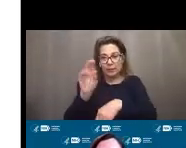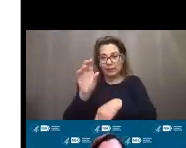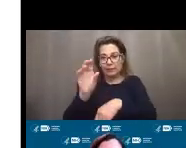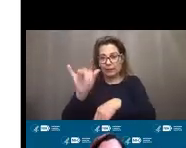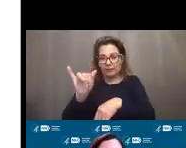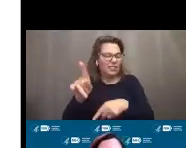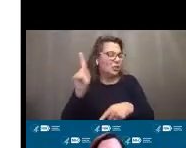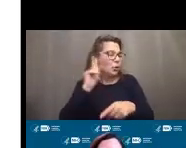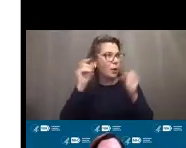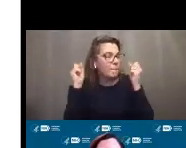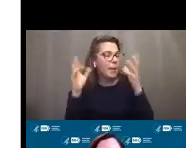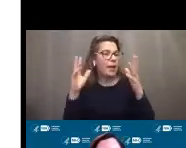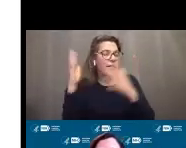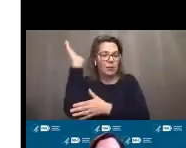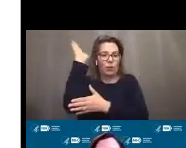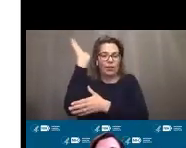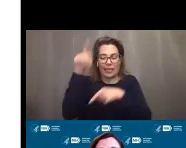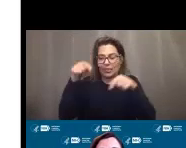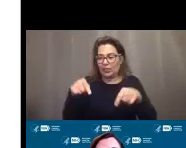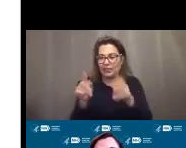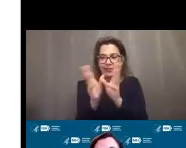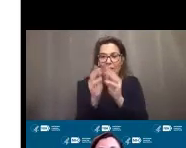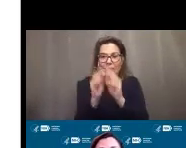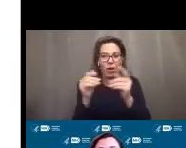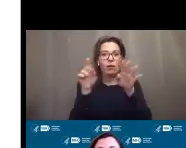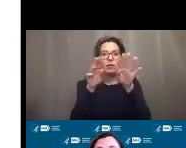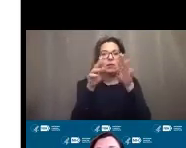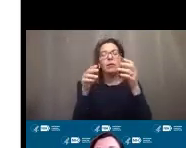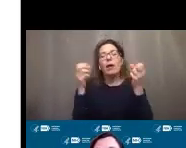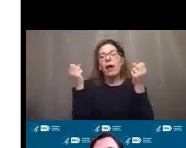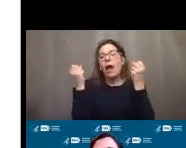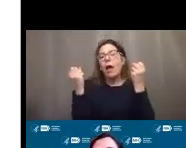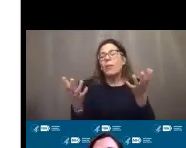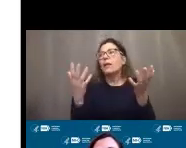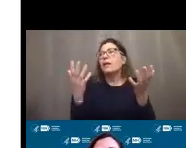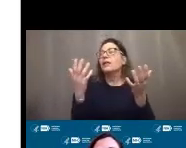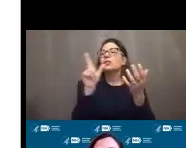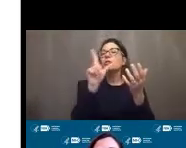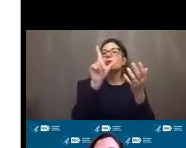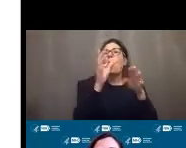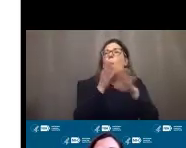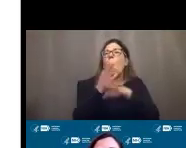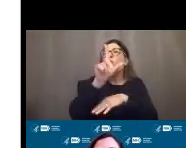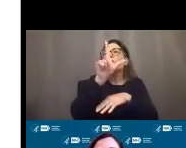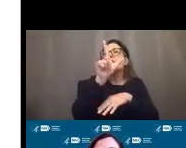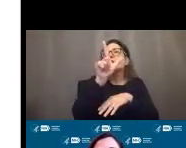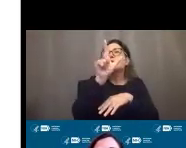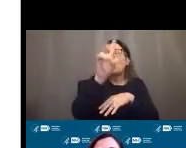My name is Paula Goodwin, and I'm the NIH Program Administration Officer in the Office of Extramural Research